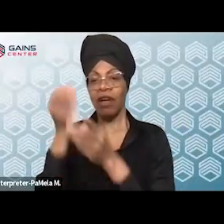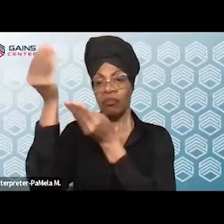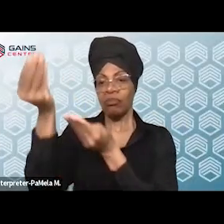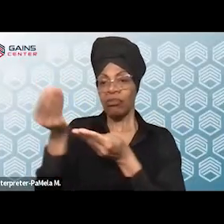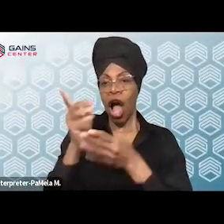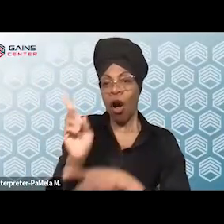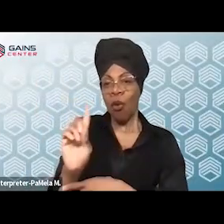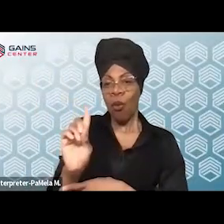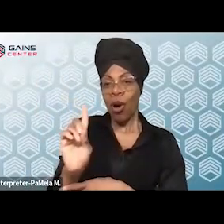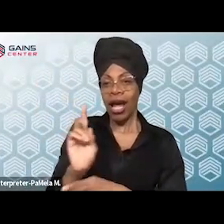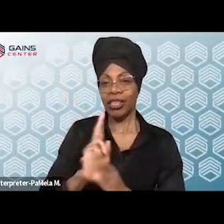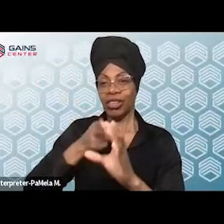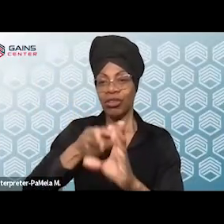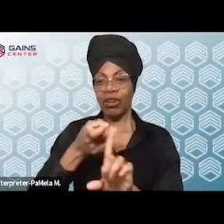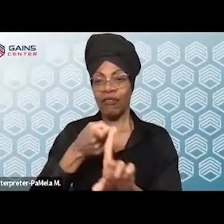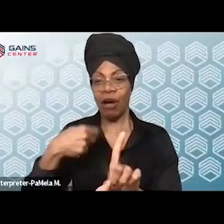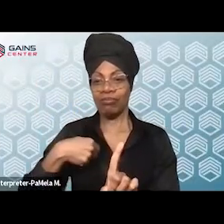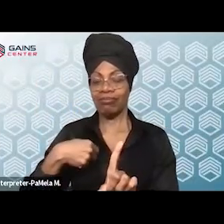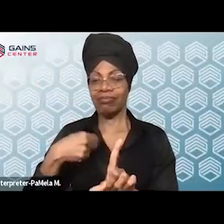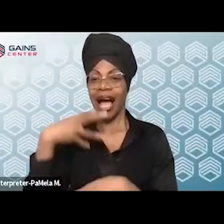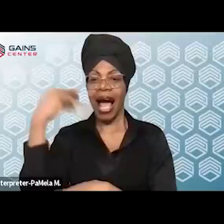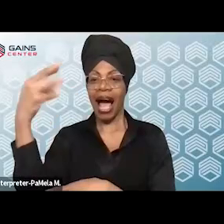and I am joining from outside of Charlotte, North Carolina.